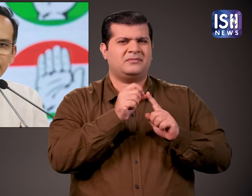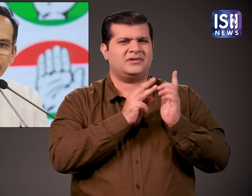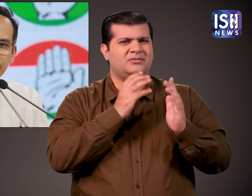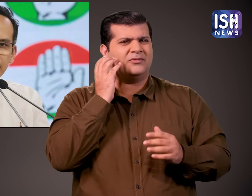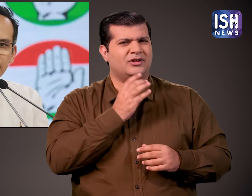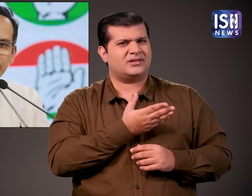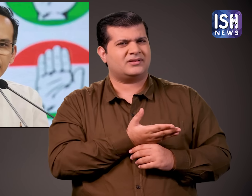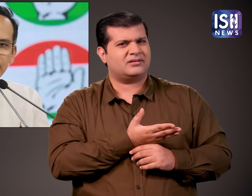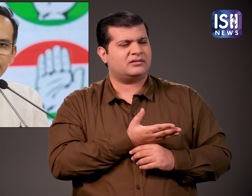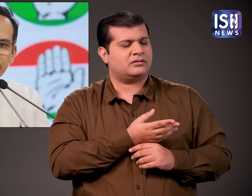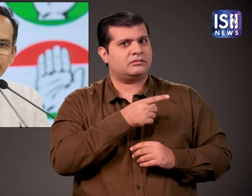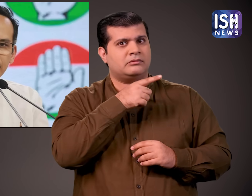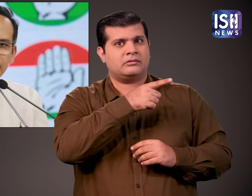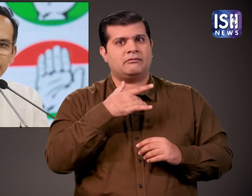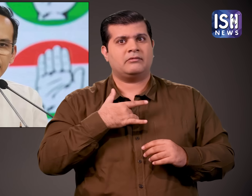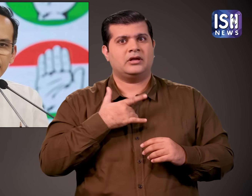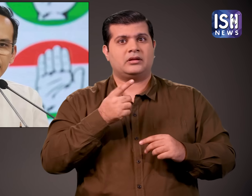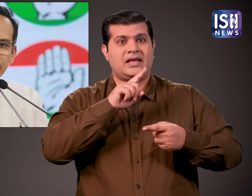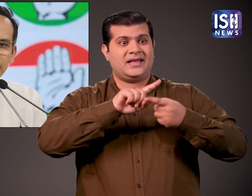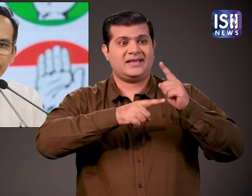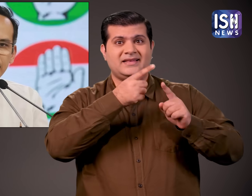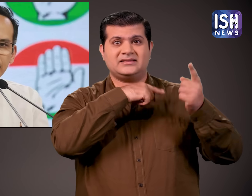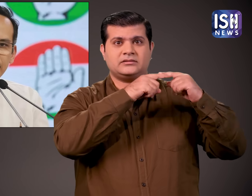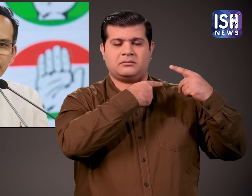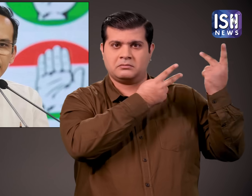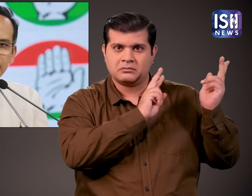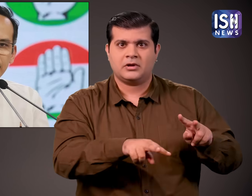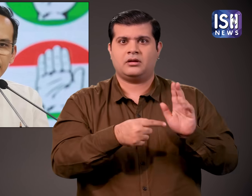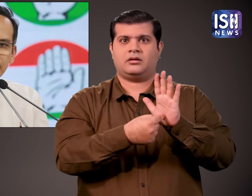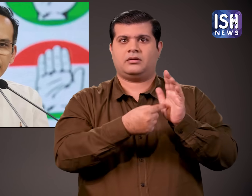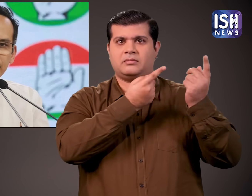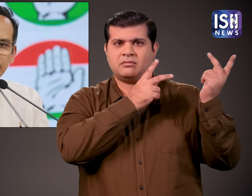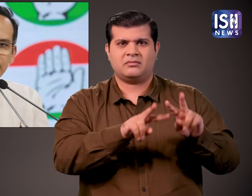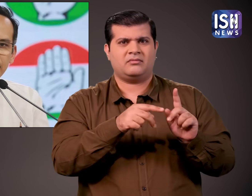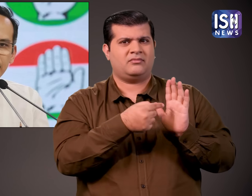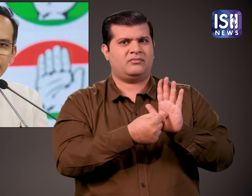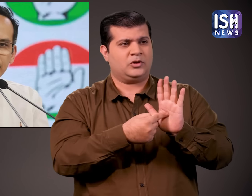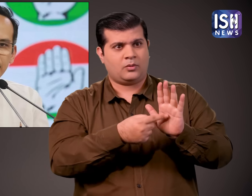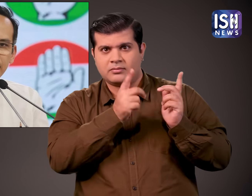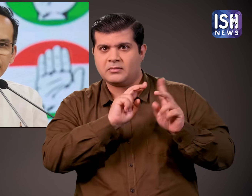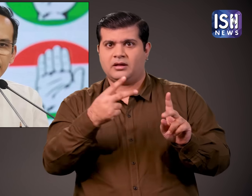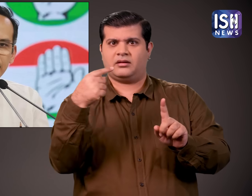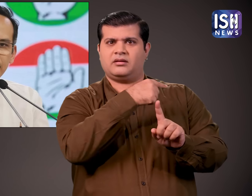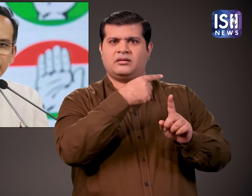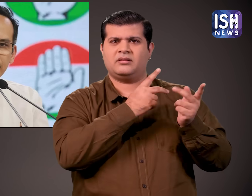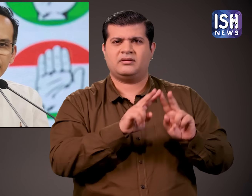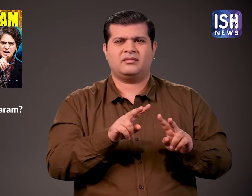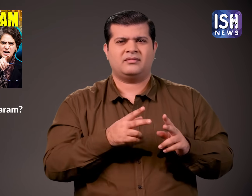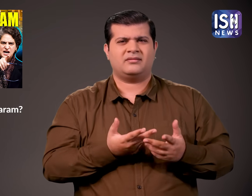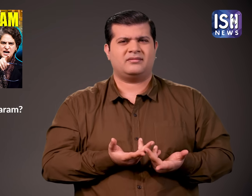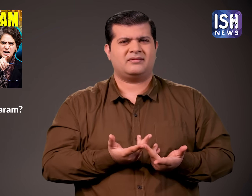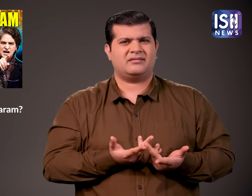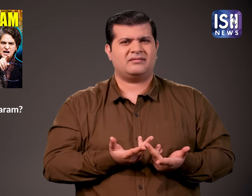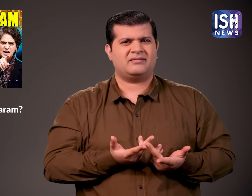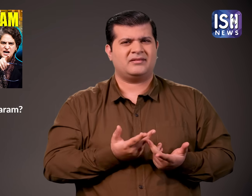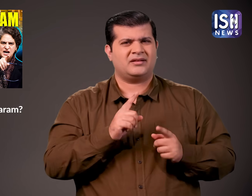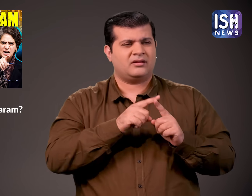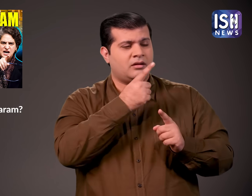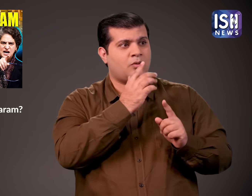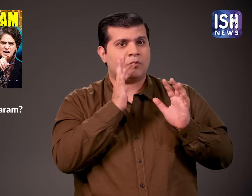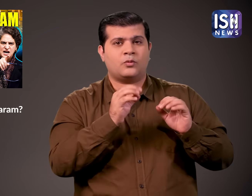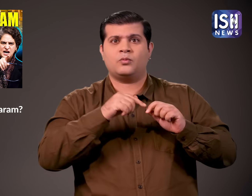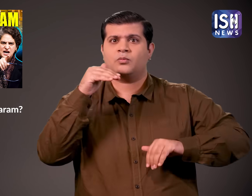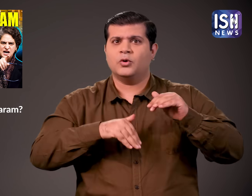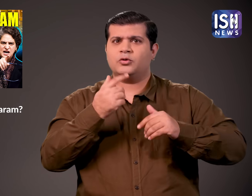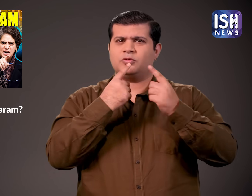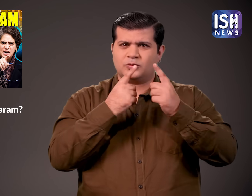PM Modi has a habit of repeatedly going back to history instead of addressing current issues.